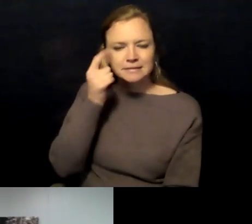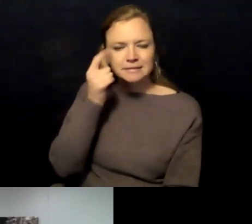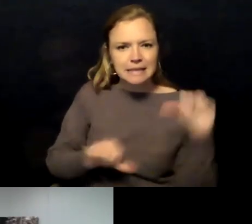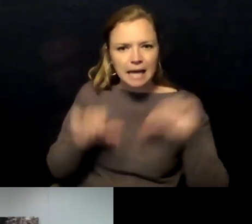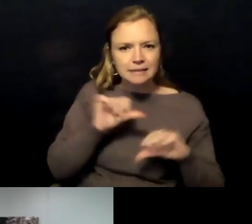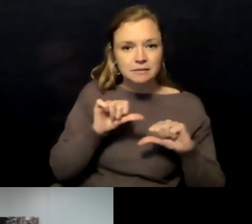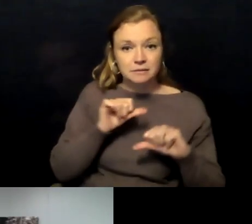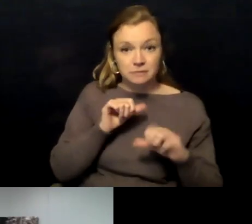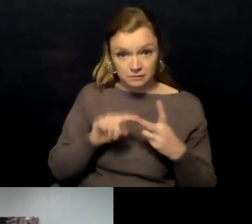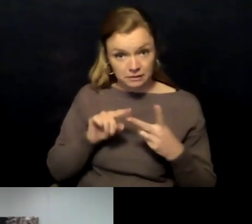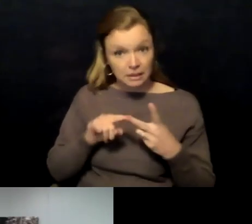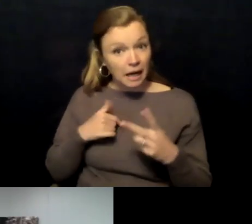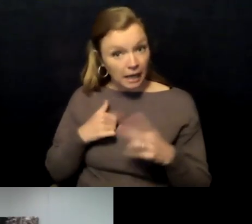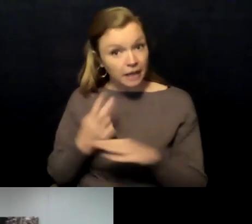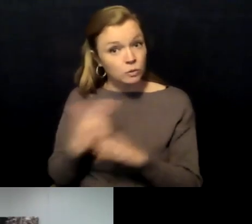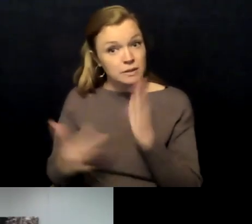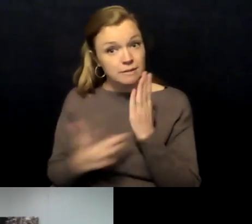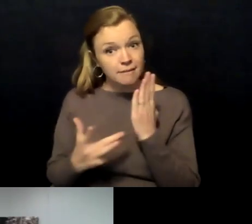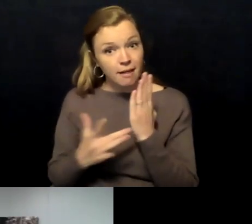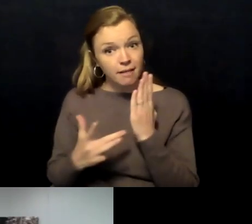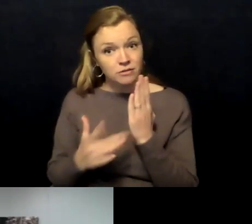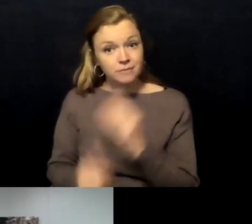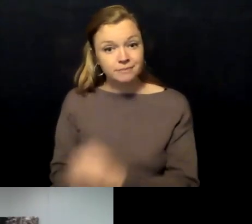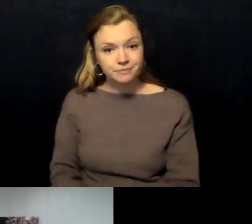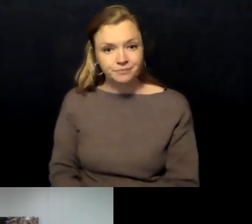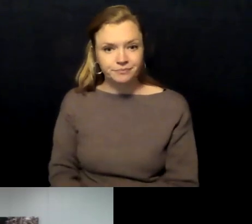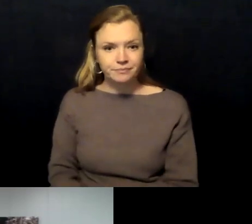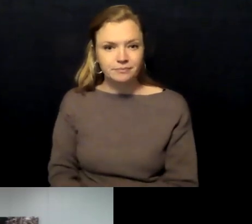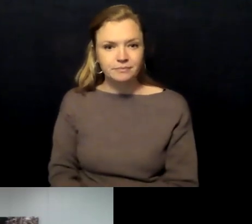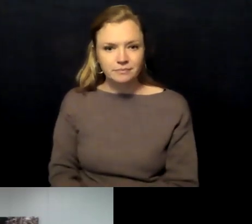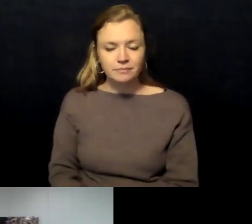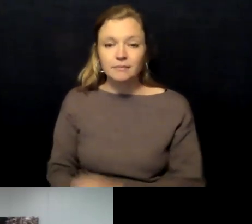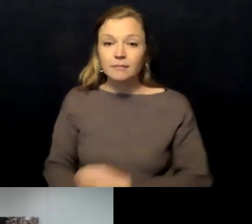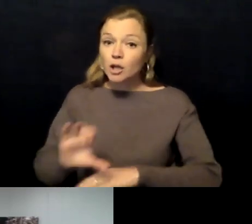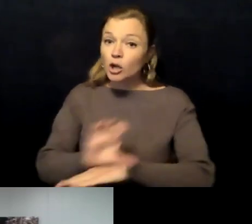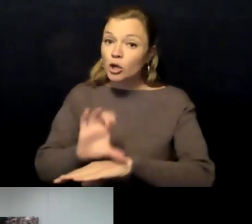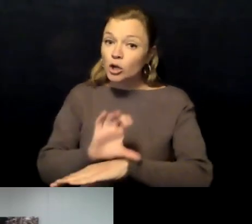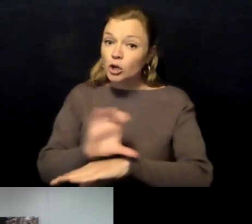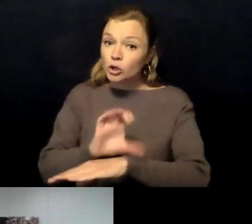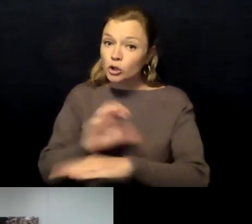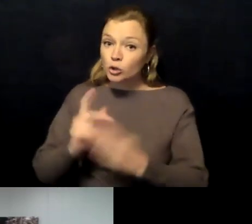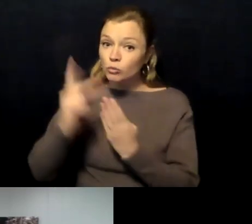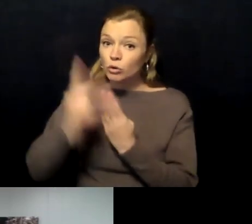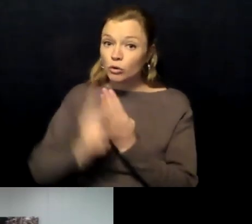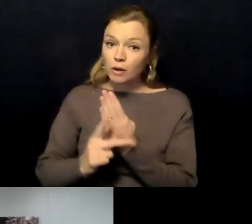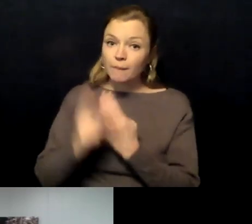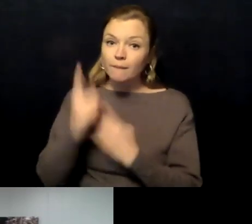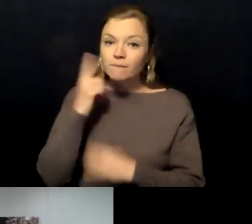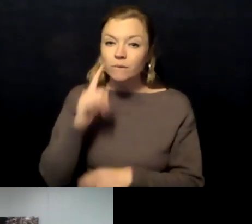couple. In a computer program, a landscape